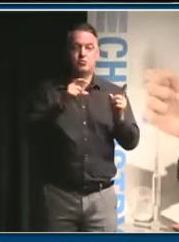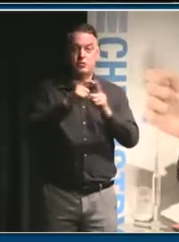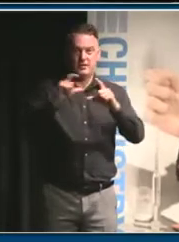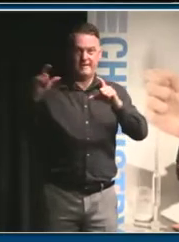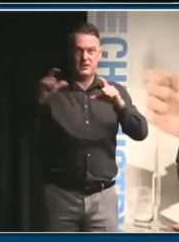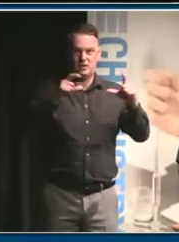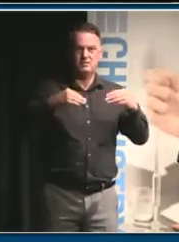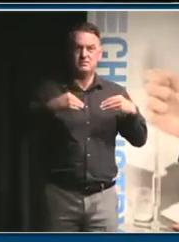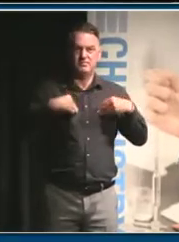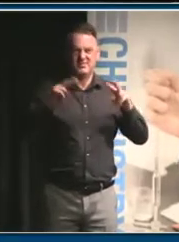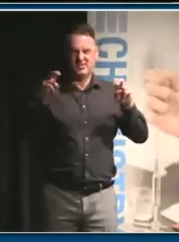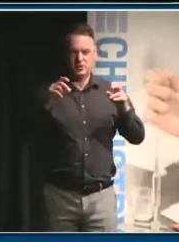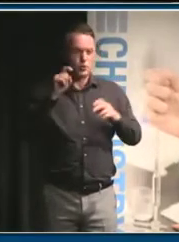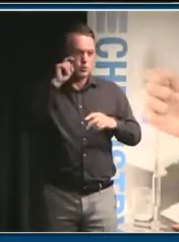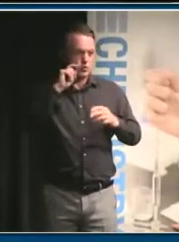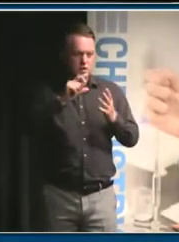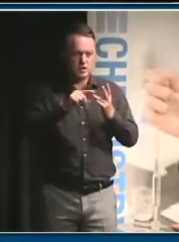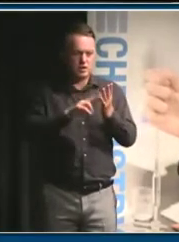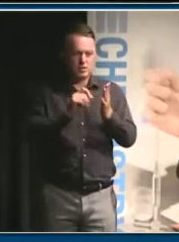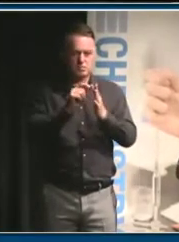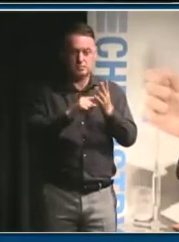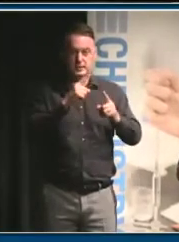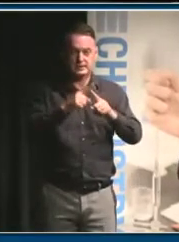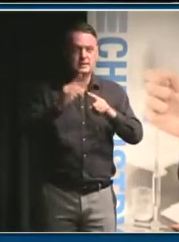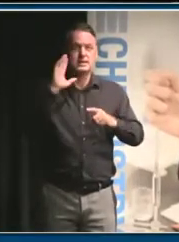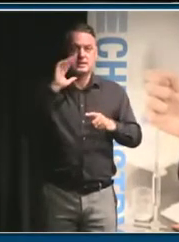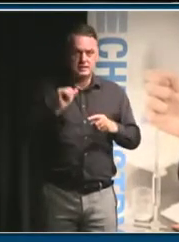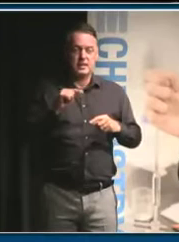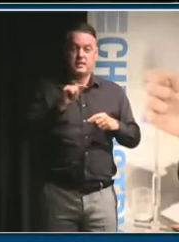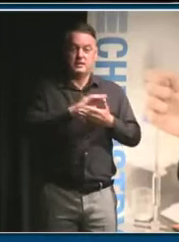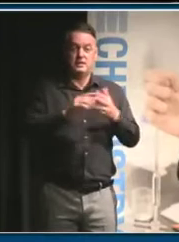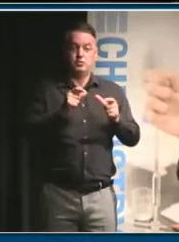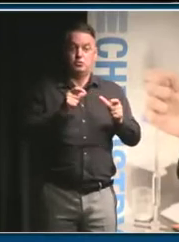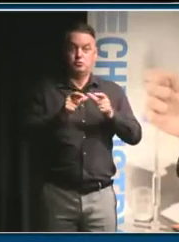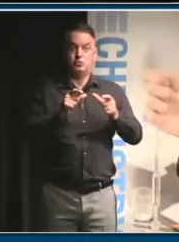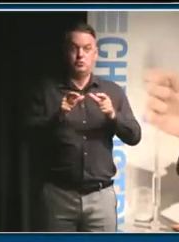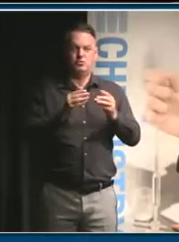calling Warner Complexes… of all things and it was way of controlling the dissolution rate